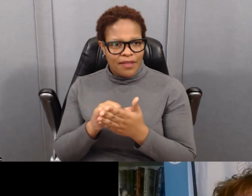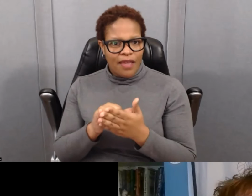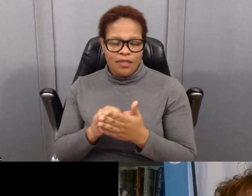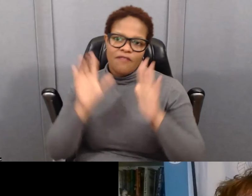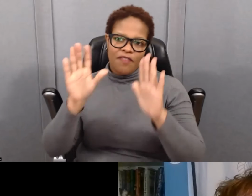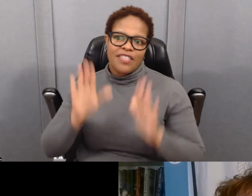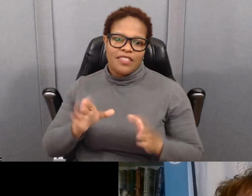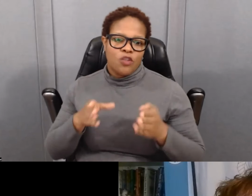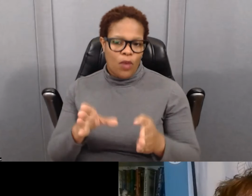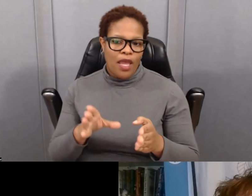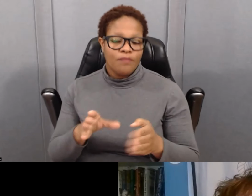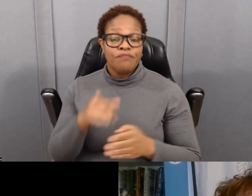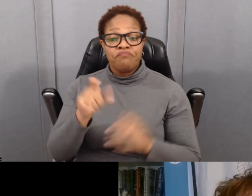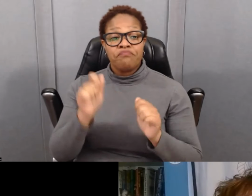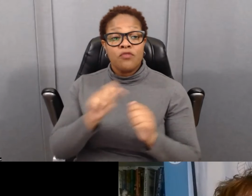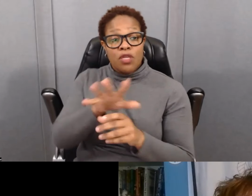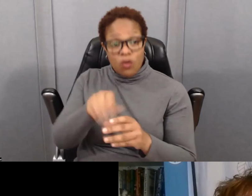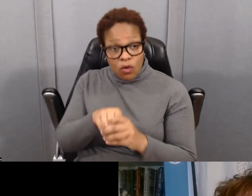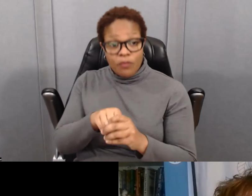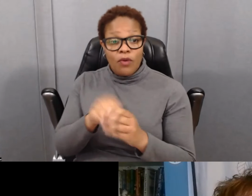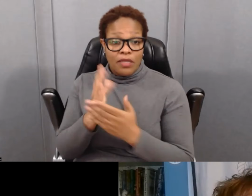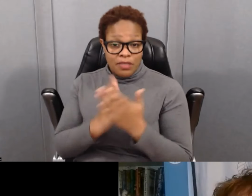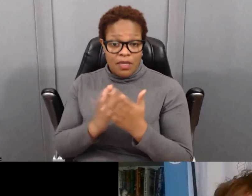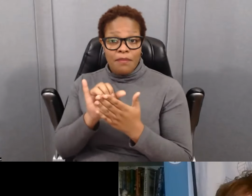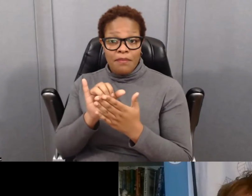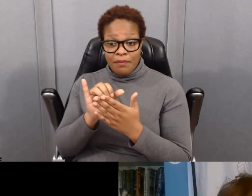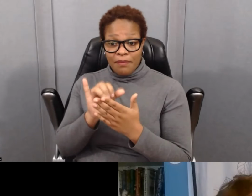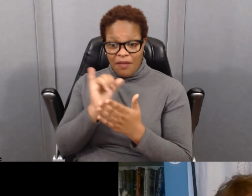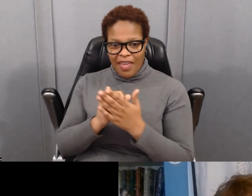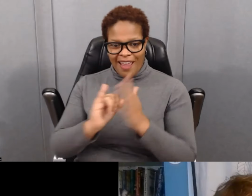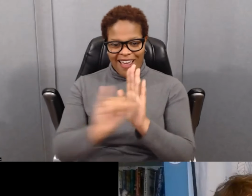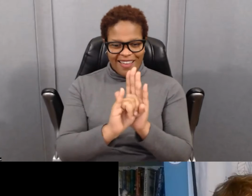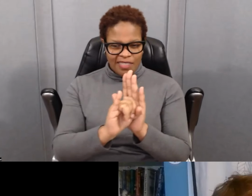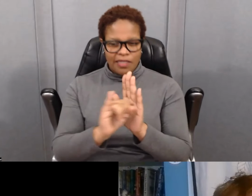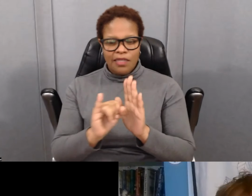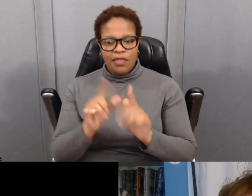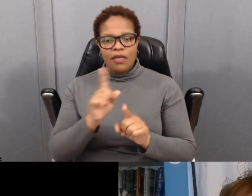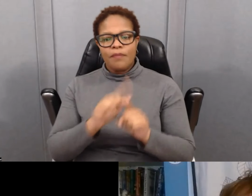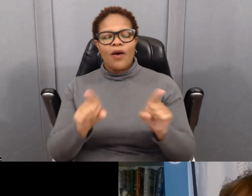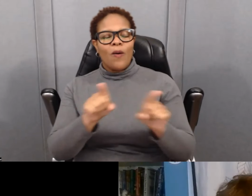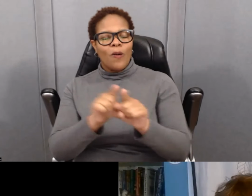because you can incorporate some of that identity. But you can do both.